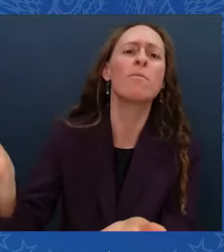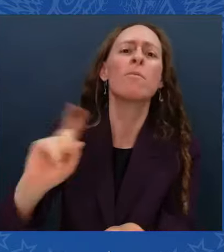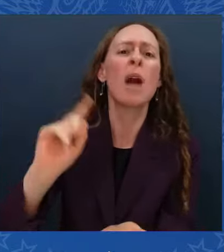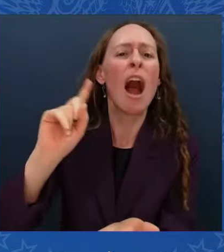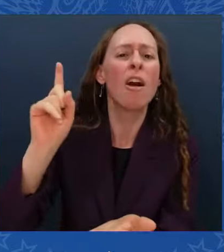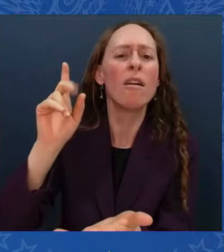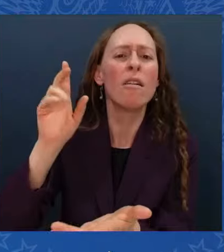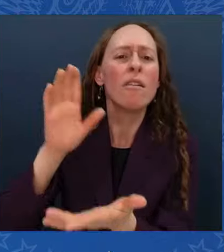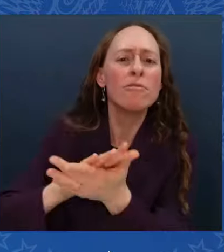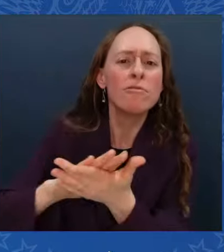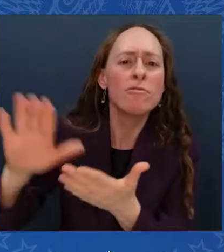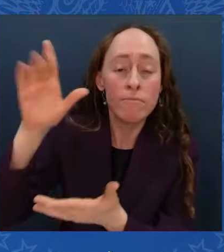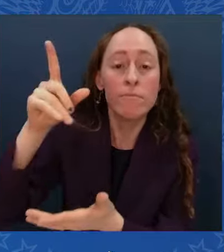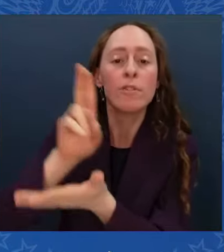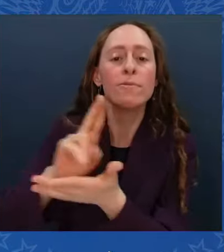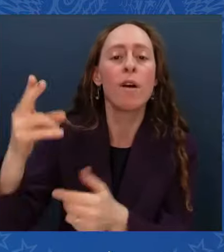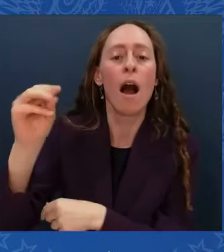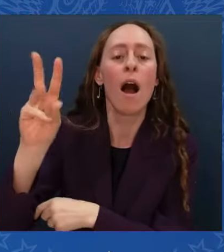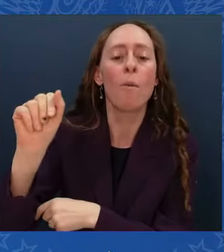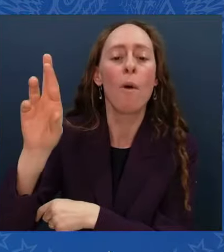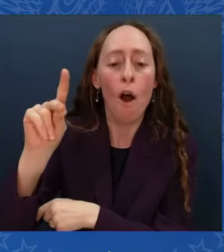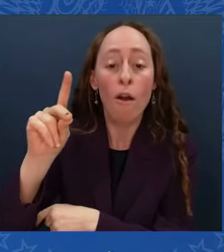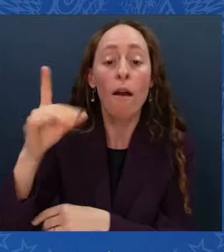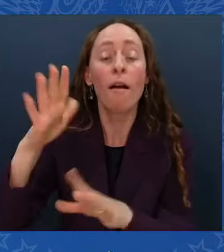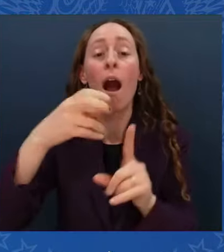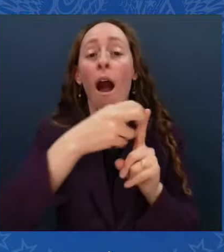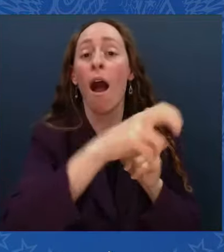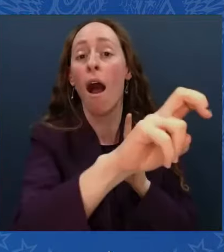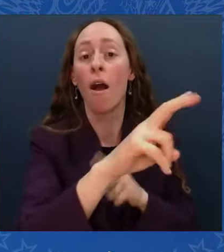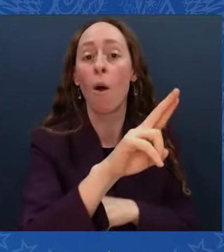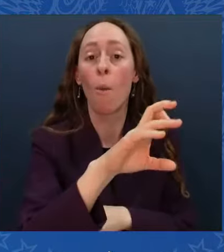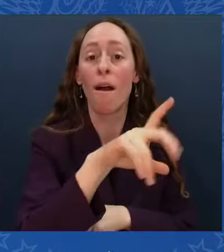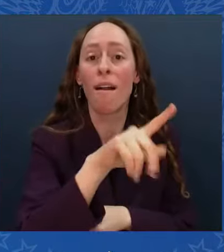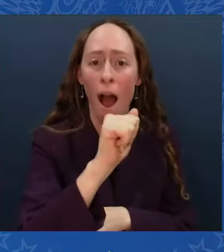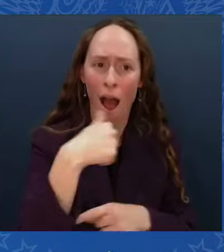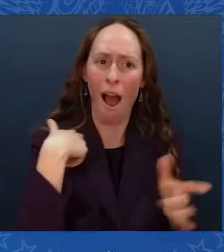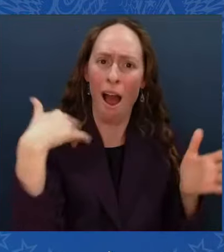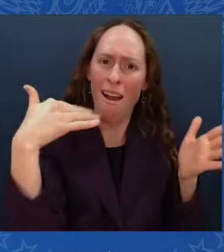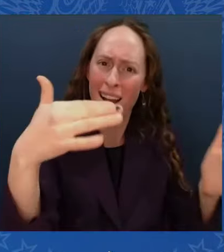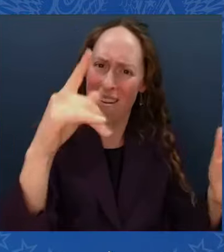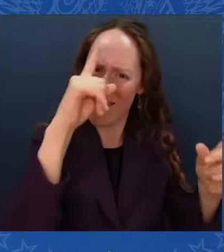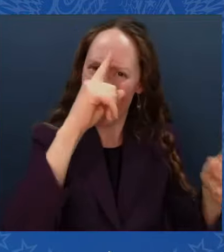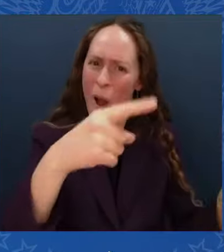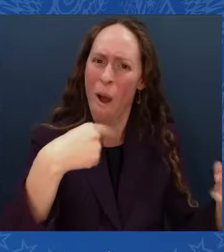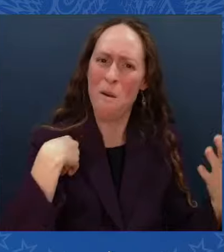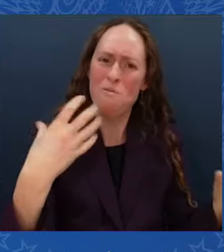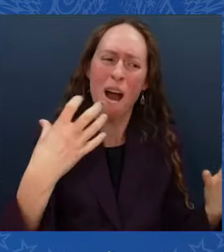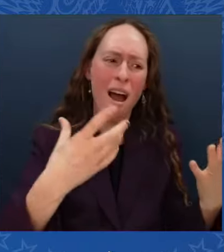because I want to be better equipped and I wanted to serve my community. I wanted to live my own American dream.